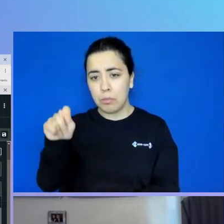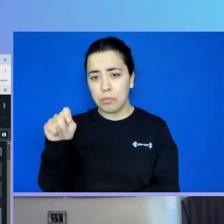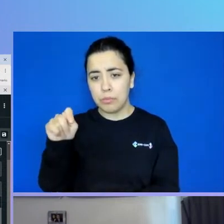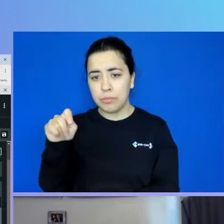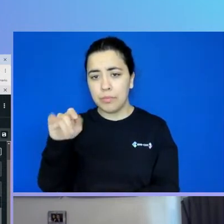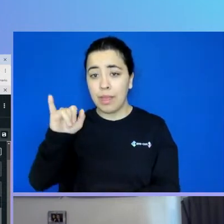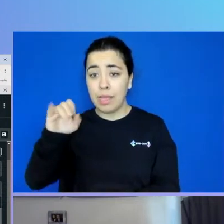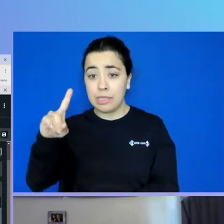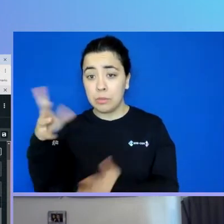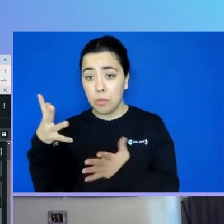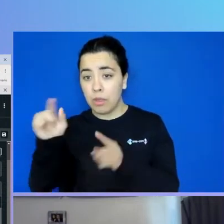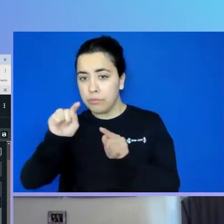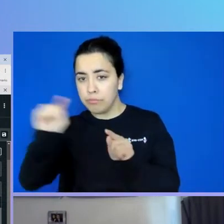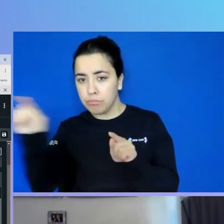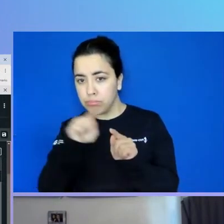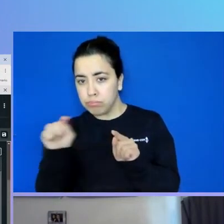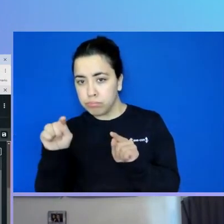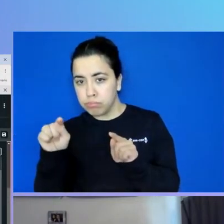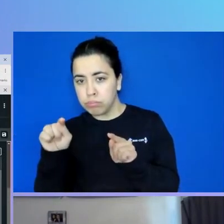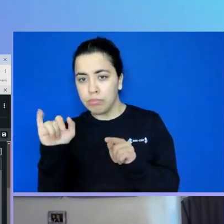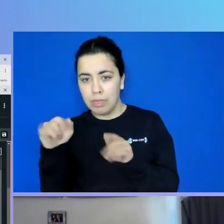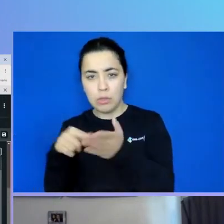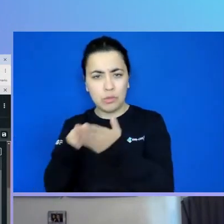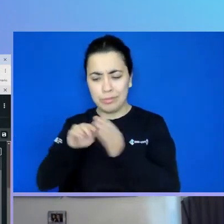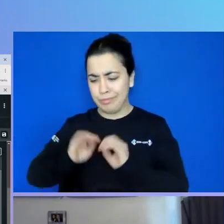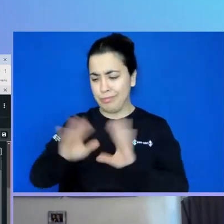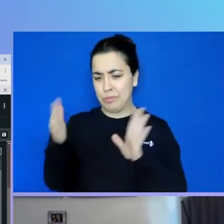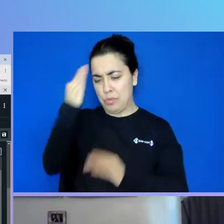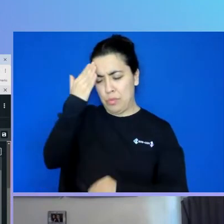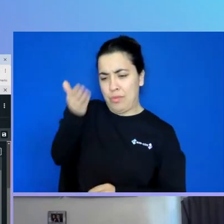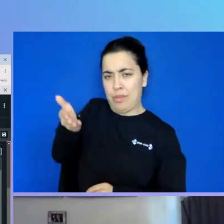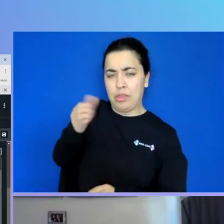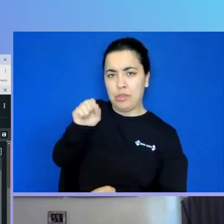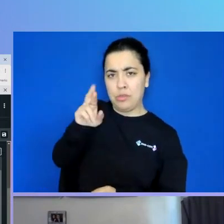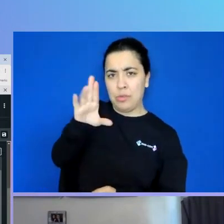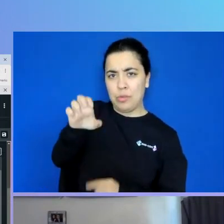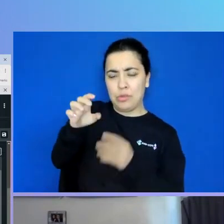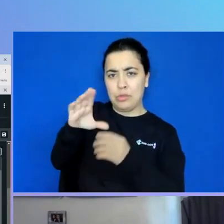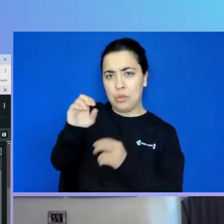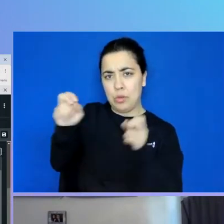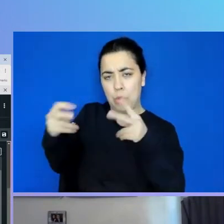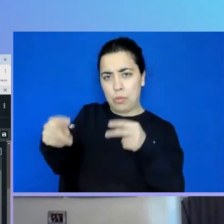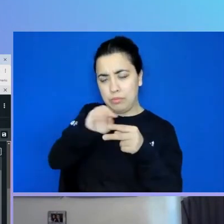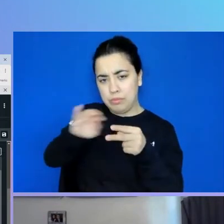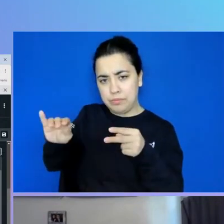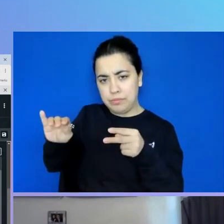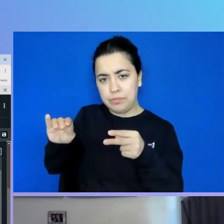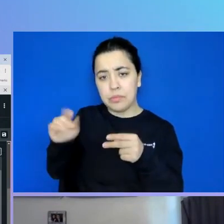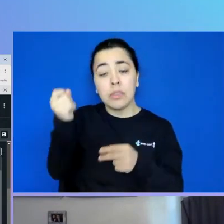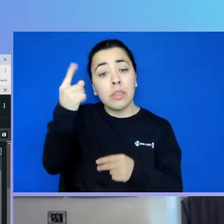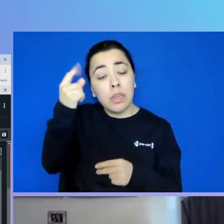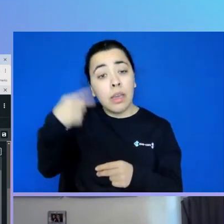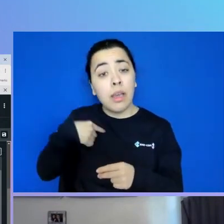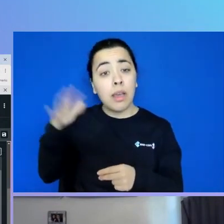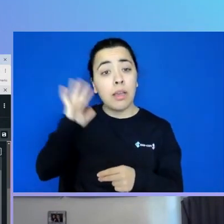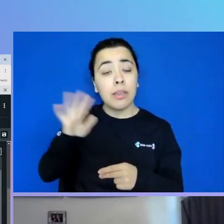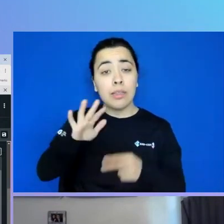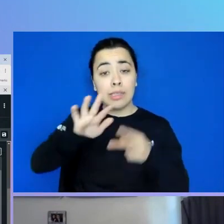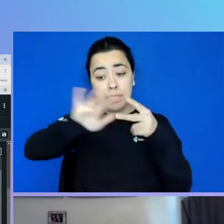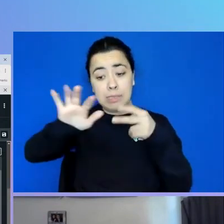is there in the source code. And then you remember when I was typing the description of the issue, I typed one way to